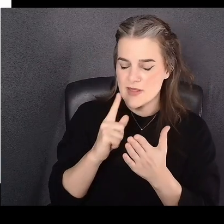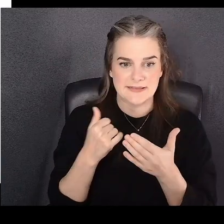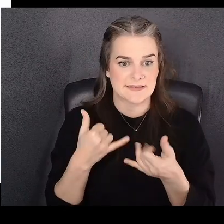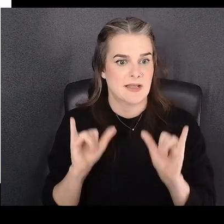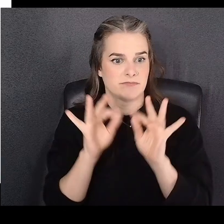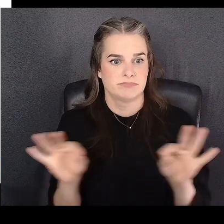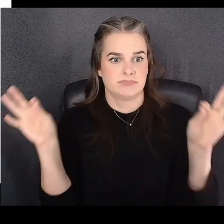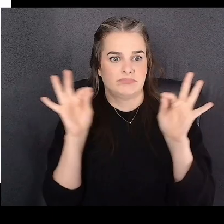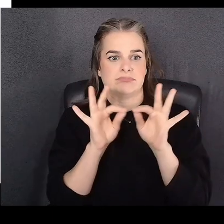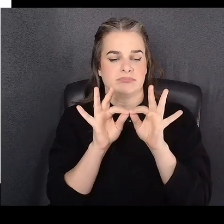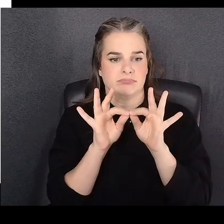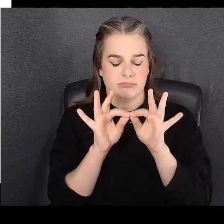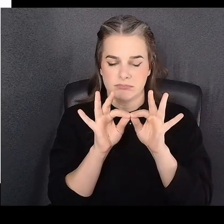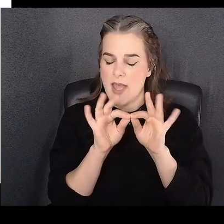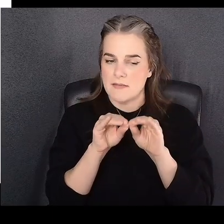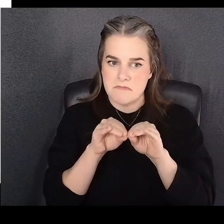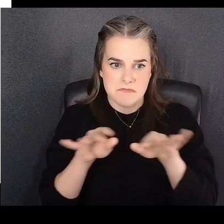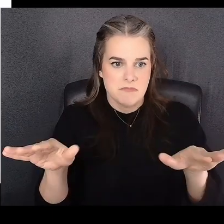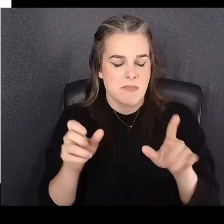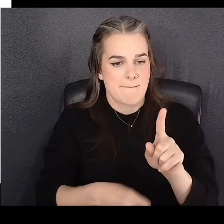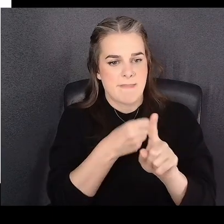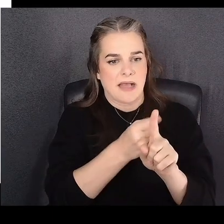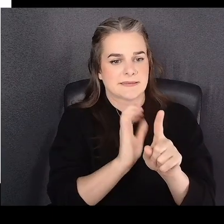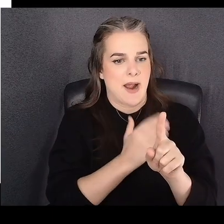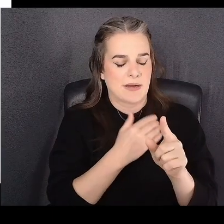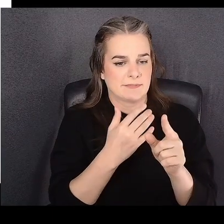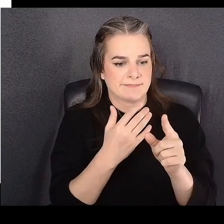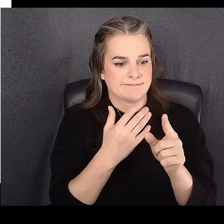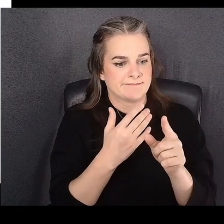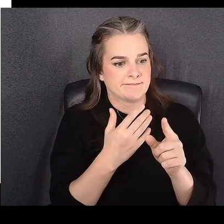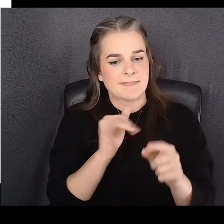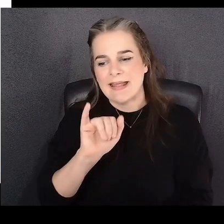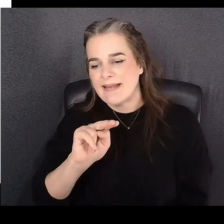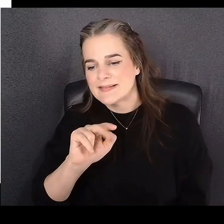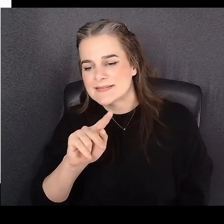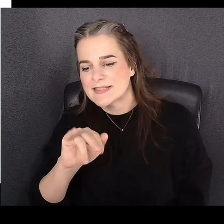for assistive technology evaluations. Just the other day, Christina and I,